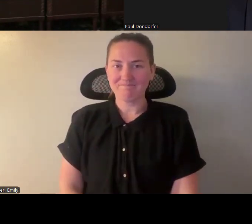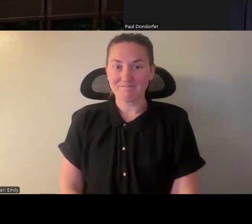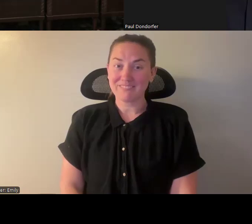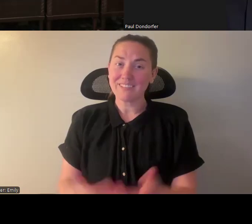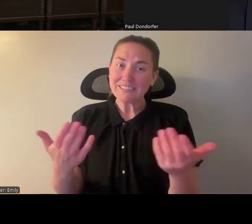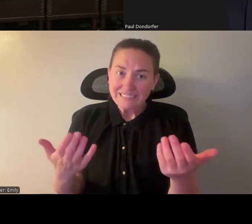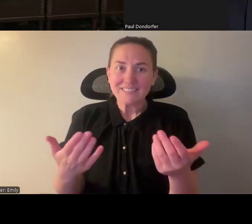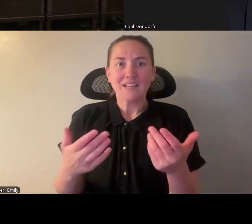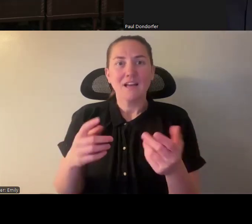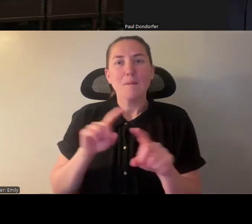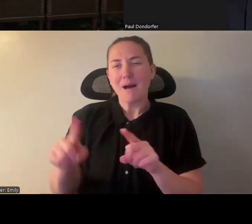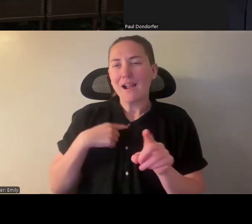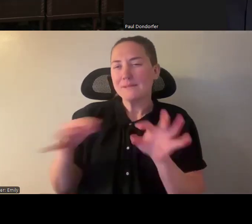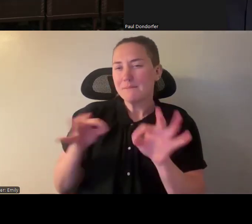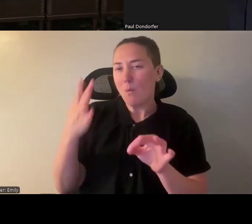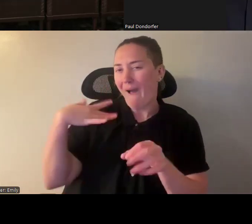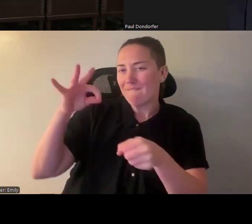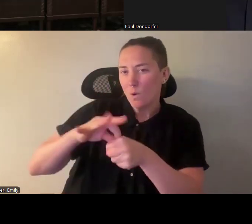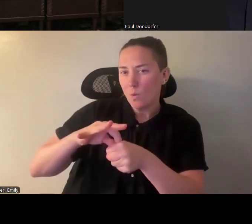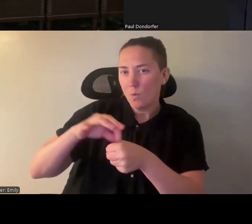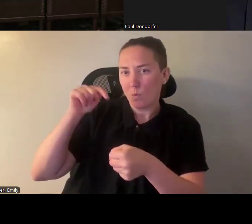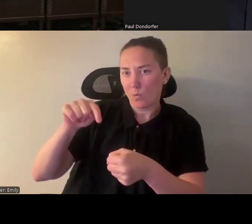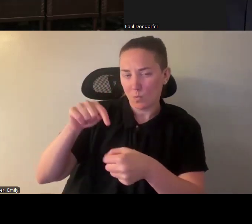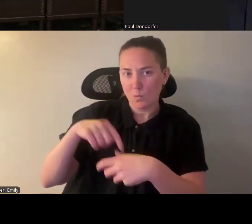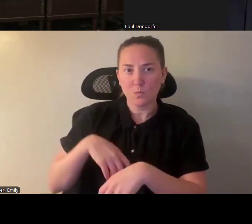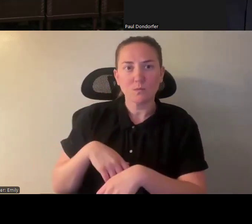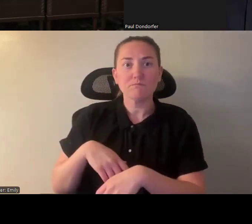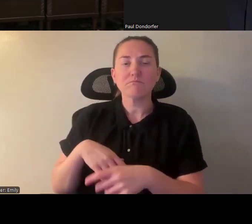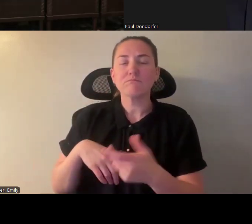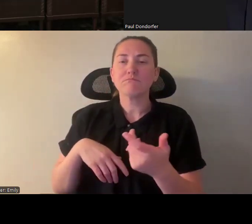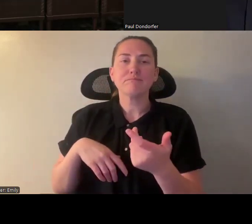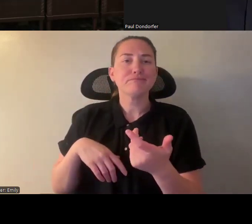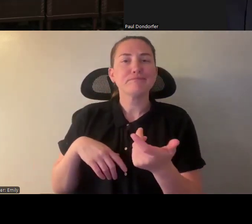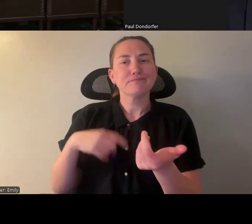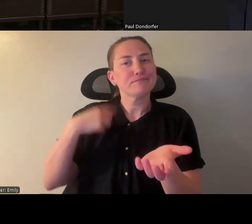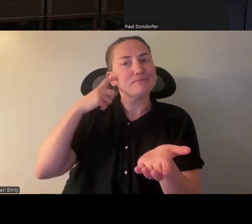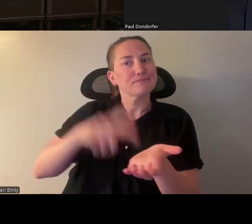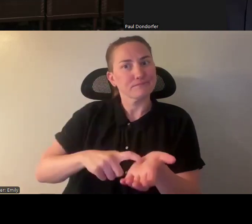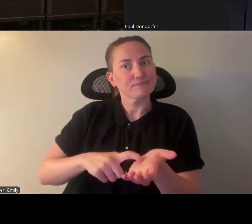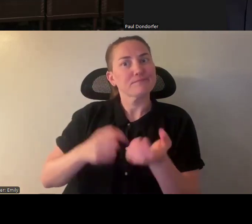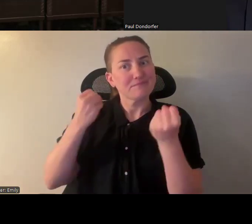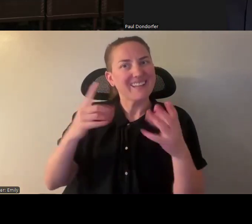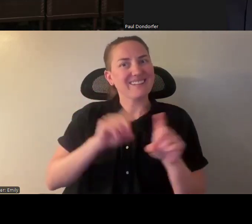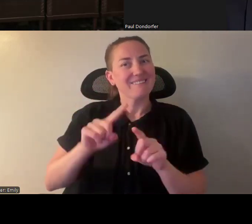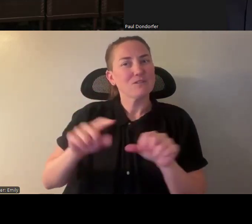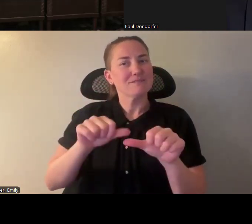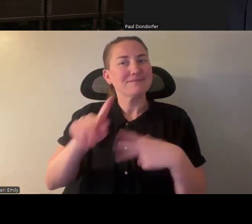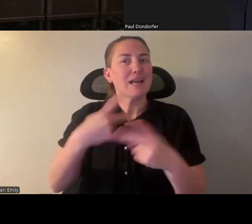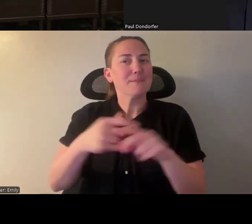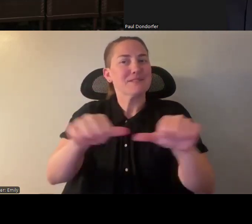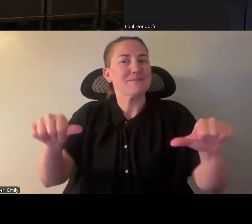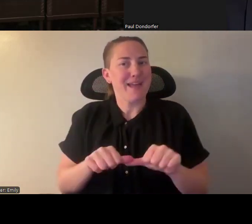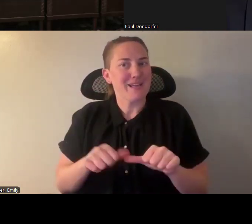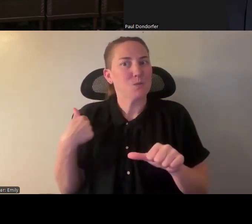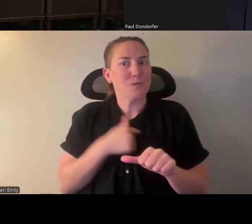to explain my vote by observing that there are many types of spaces in which we move